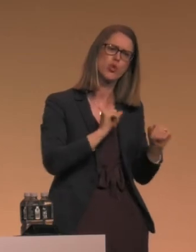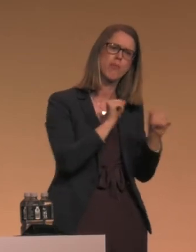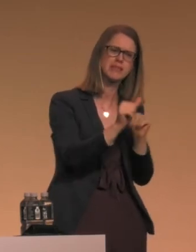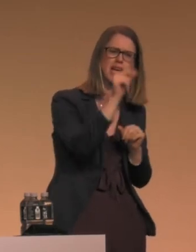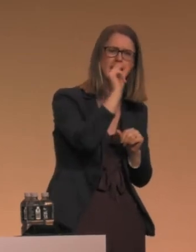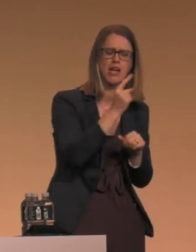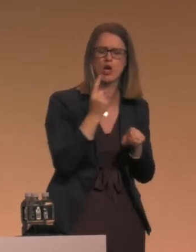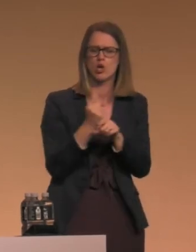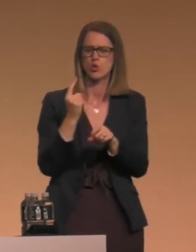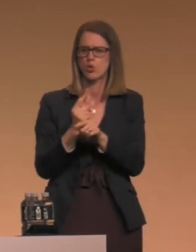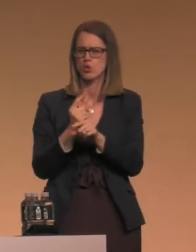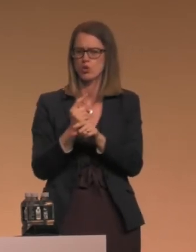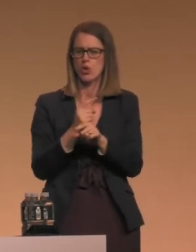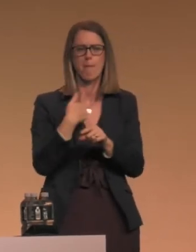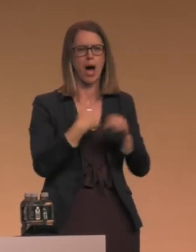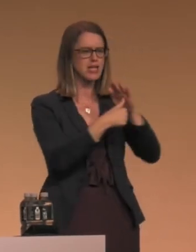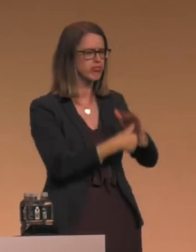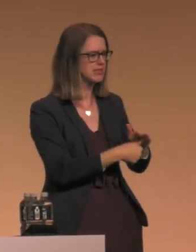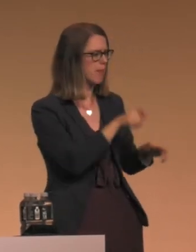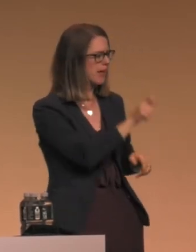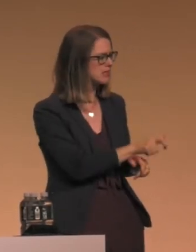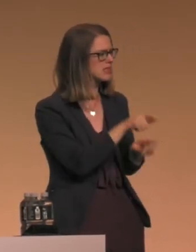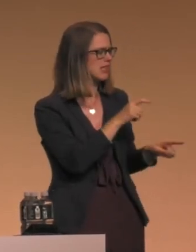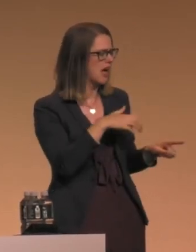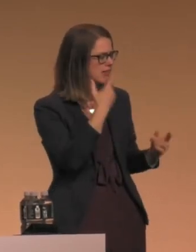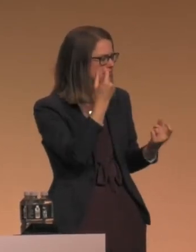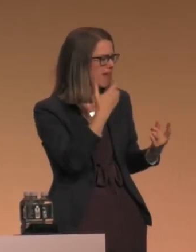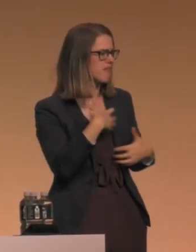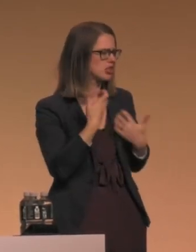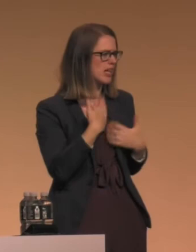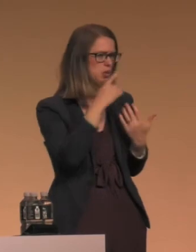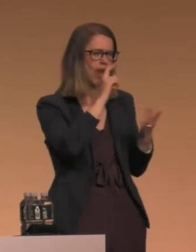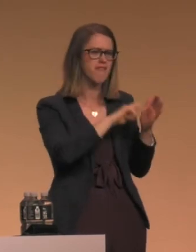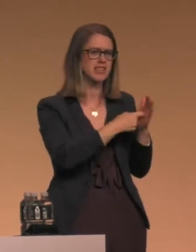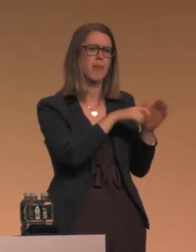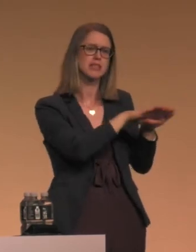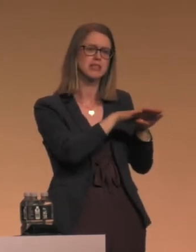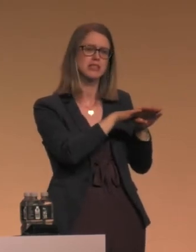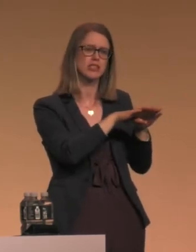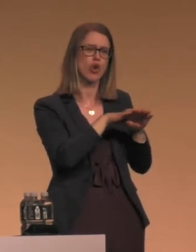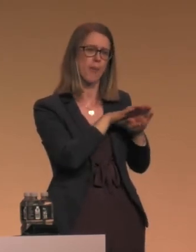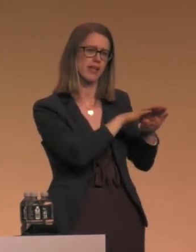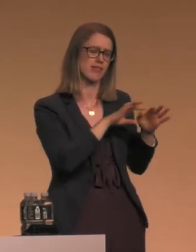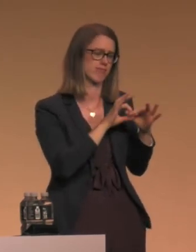I talk to my depressed patients a lot about how frustrations and not being able to fix things is a common cause of depression and anxiety.